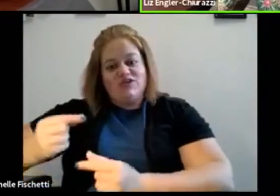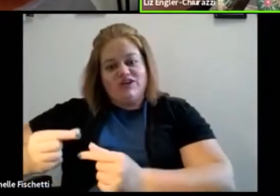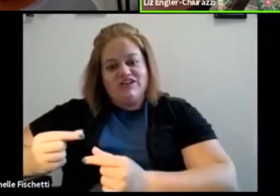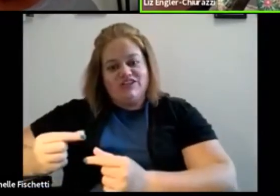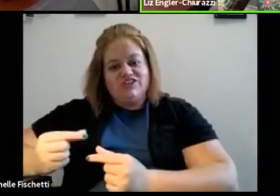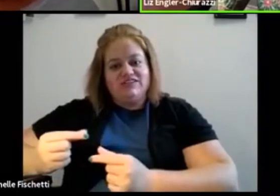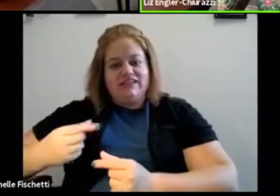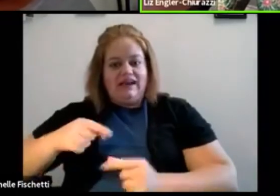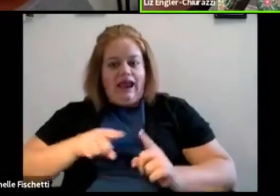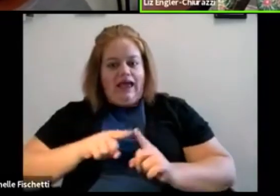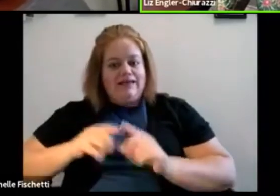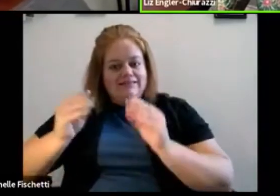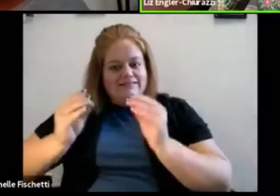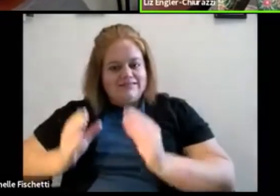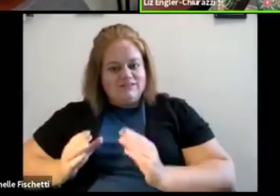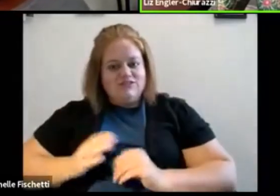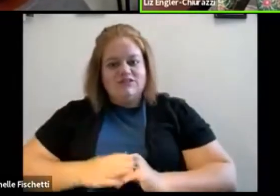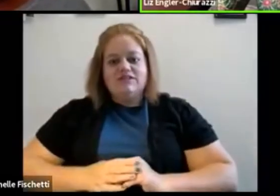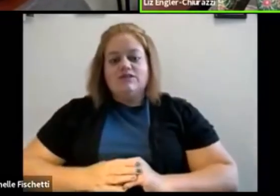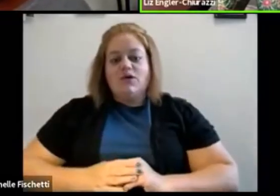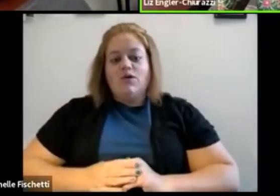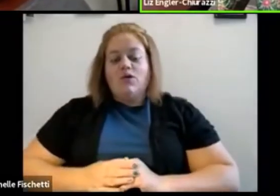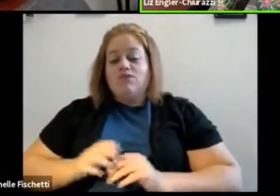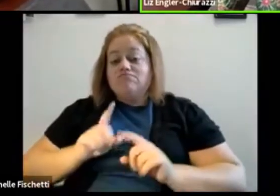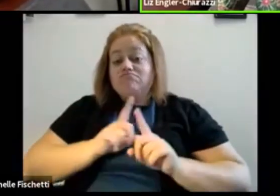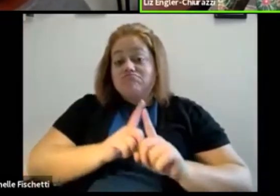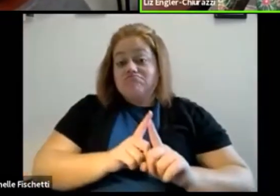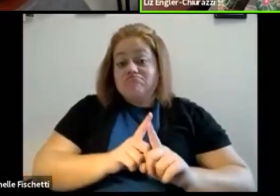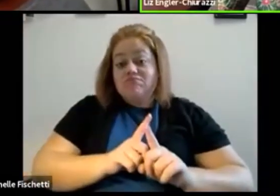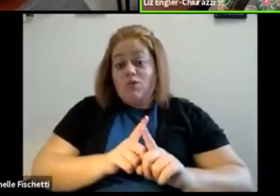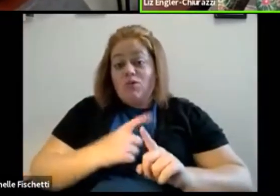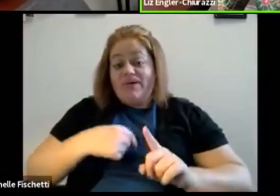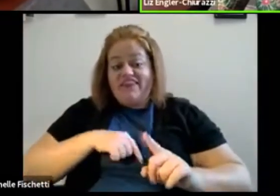that's next to somebody at the bench as they learn how to do their experiments